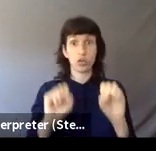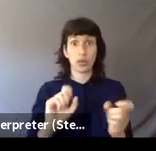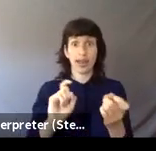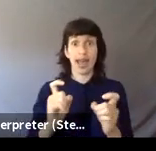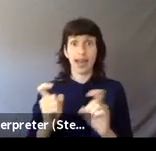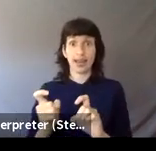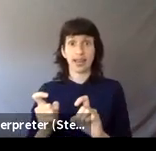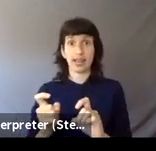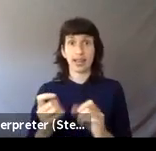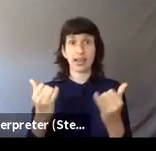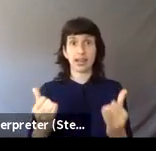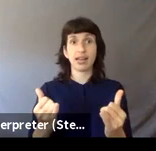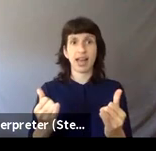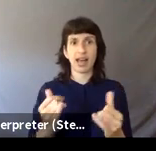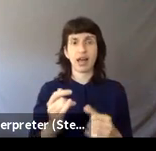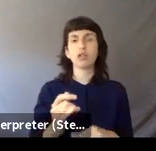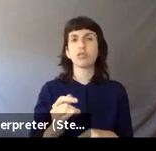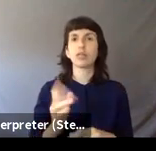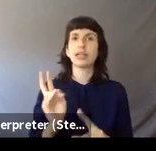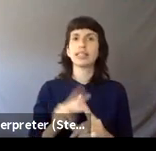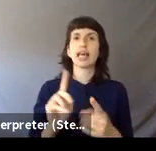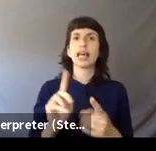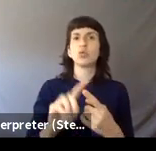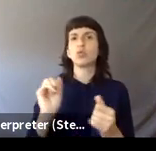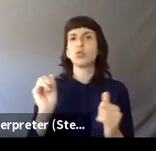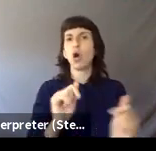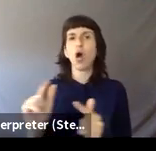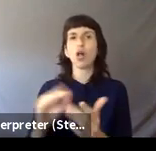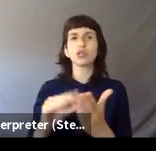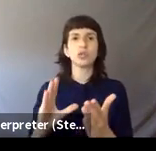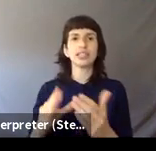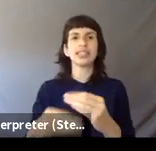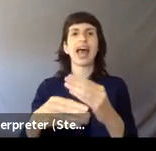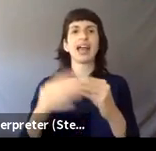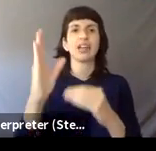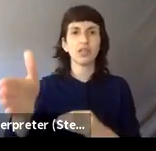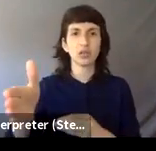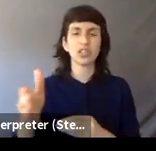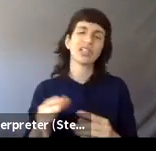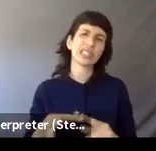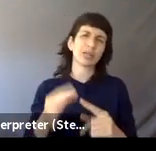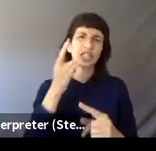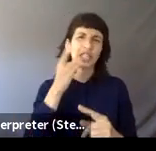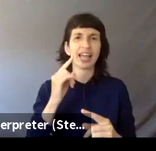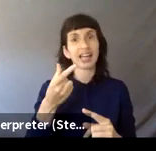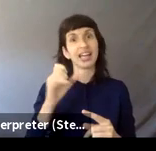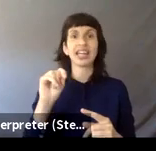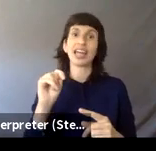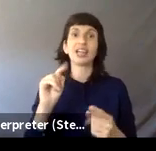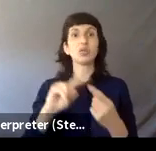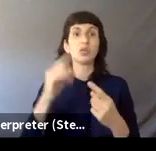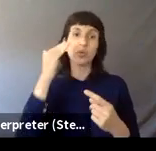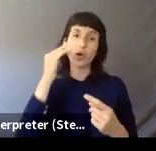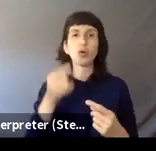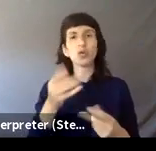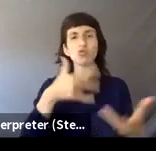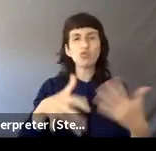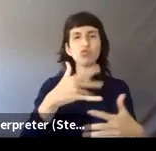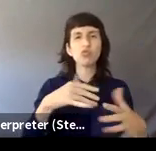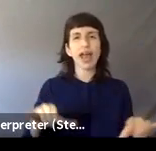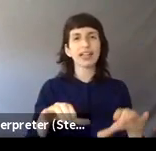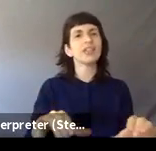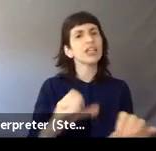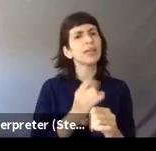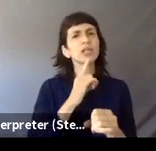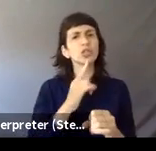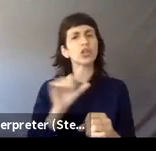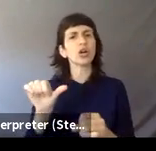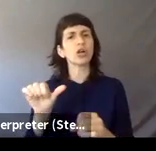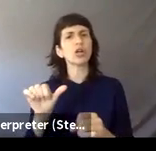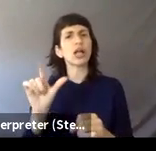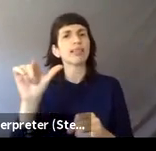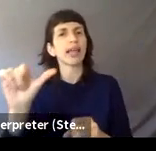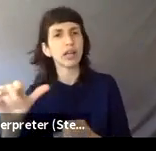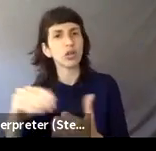So this option of course is up to you and your, maybe your district team, or your teacher team. But just something to think about. So if you want, you can edit this.